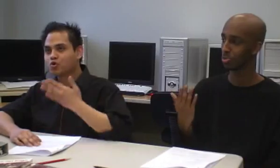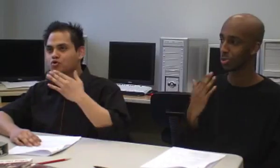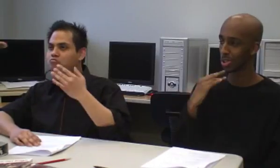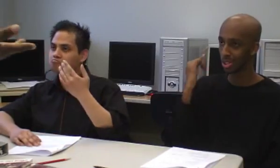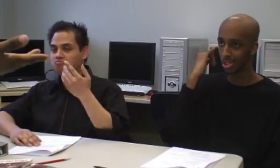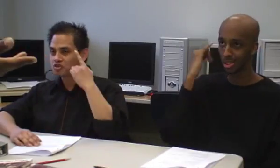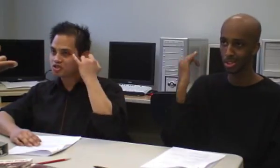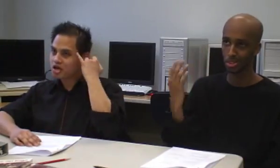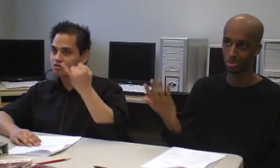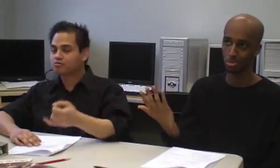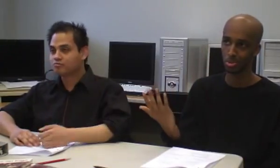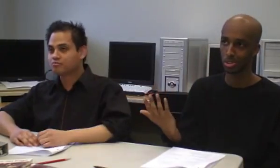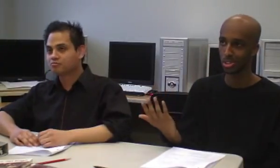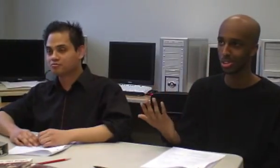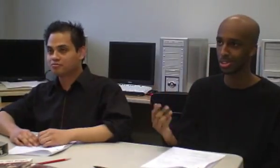Good idea. I would like that. Yes.